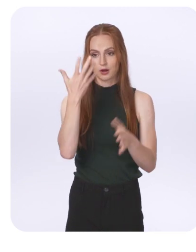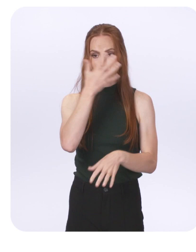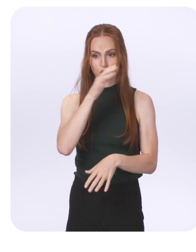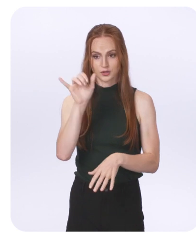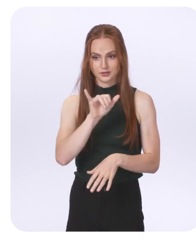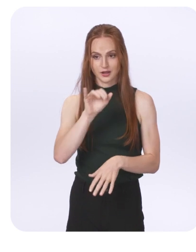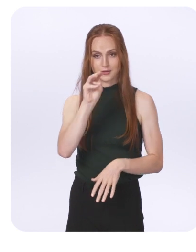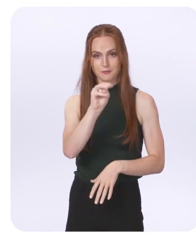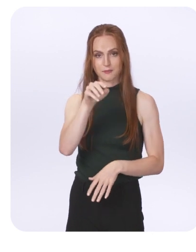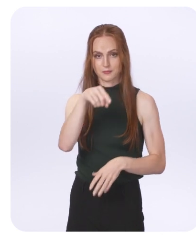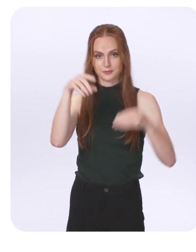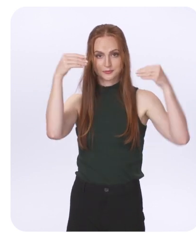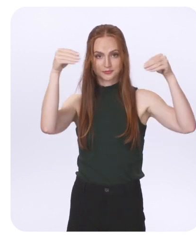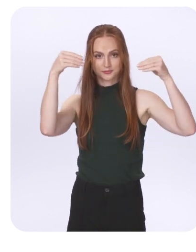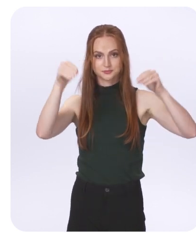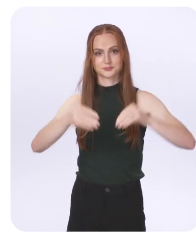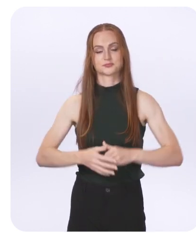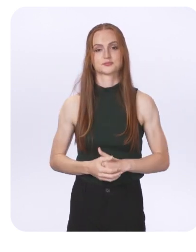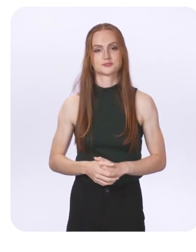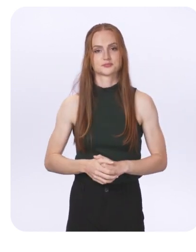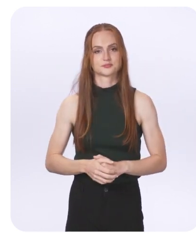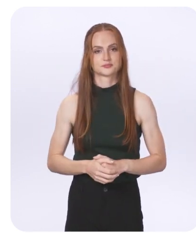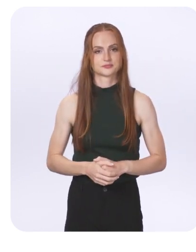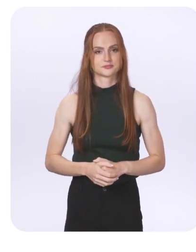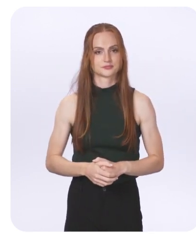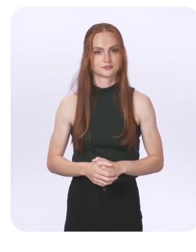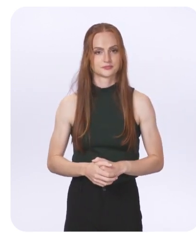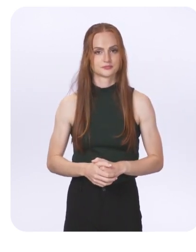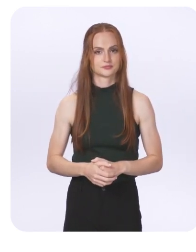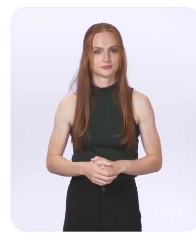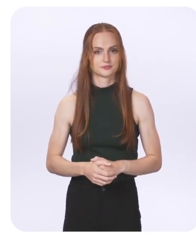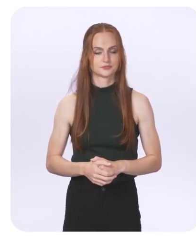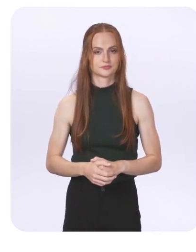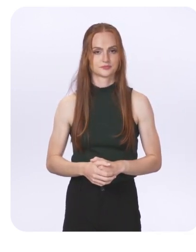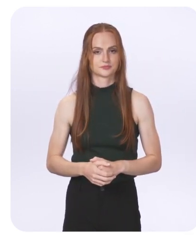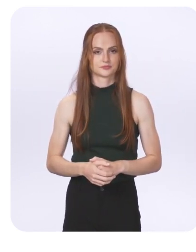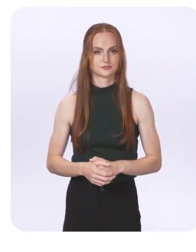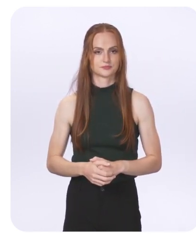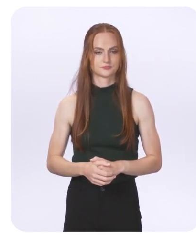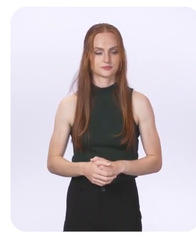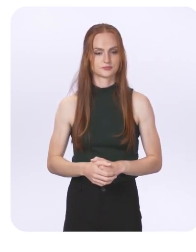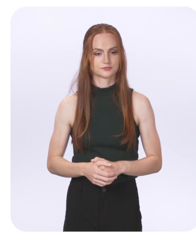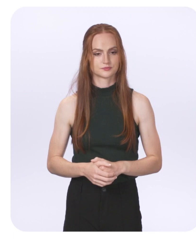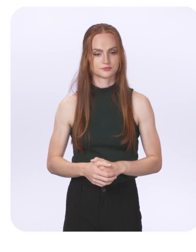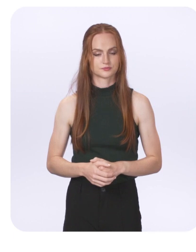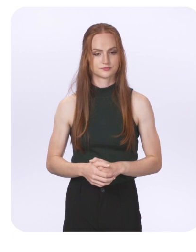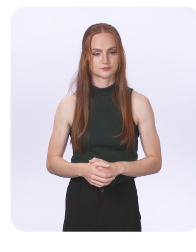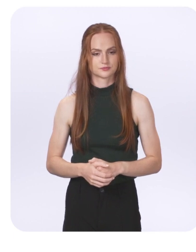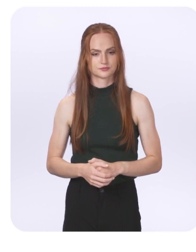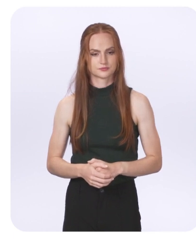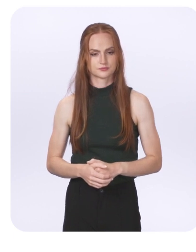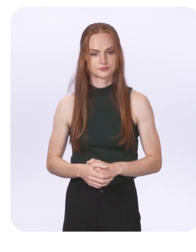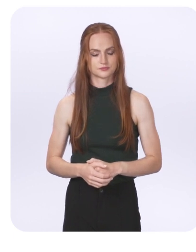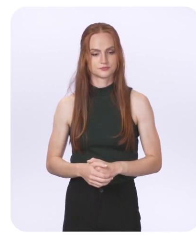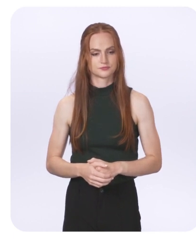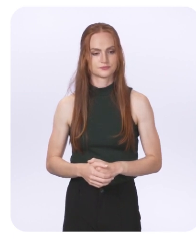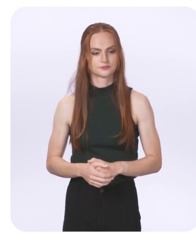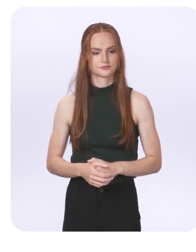All right. I’ve another new feature to announce. I'm excited to share our recent launch of custom promo codes,